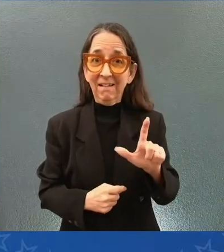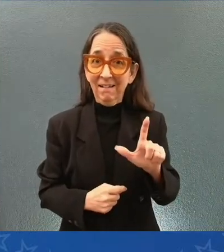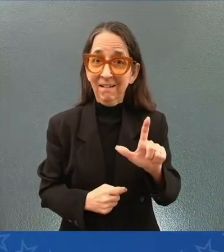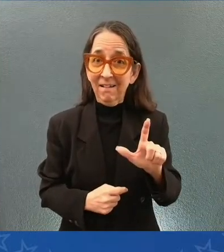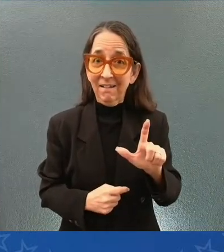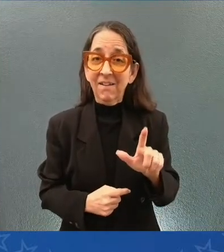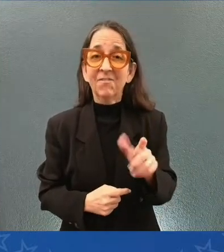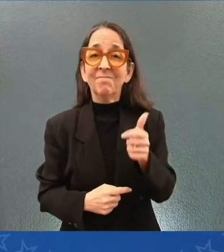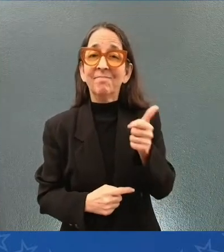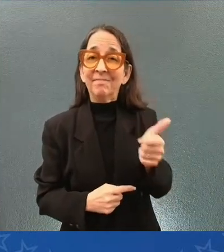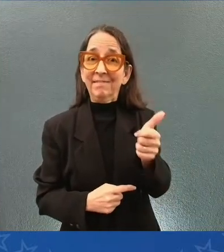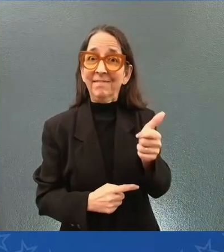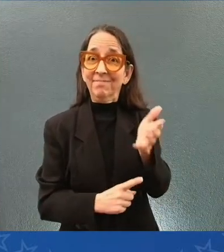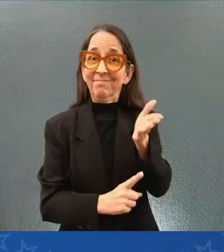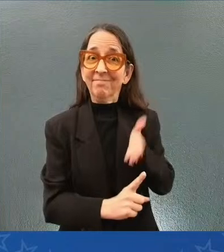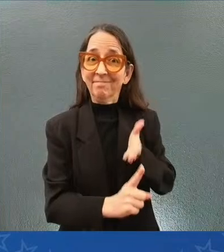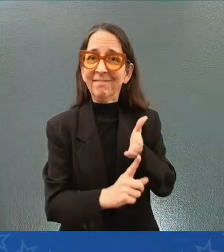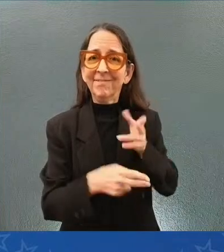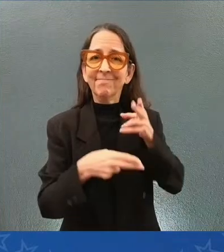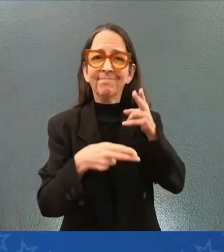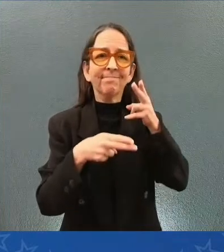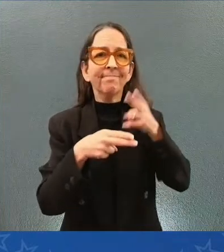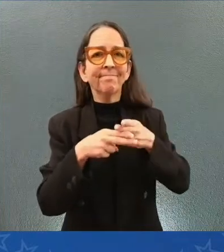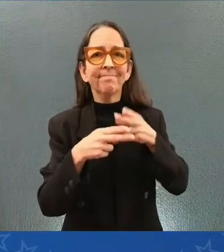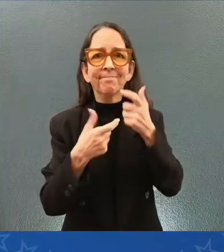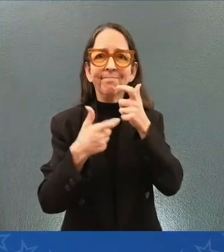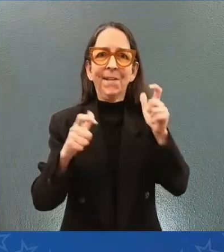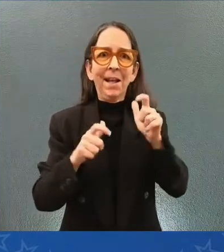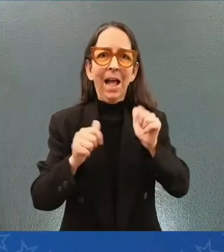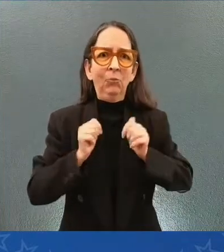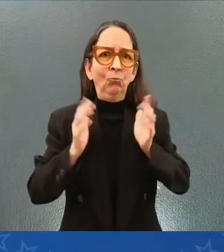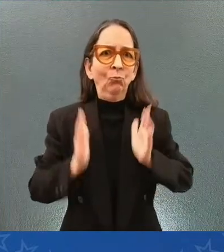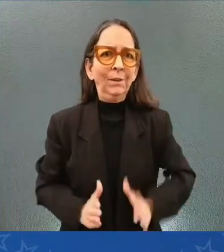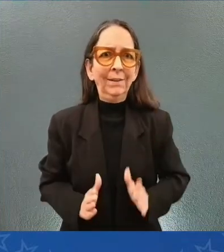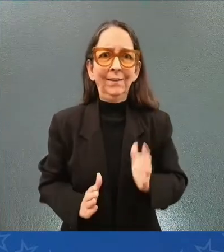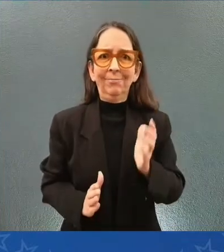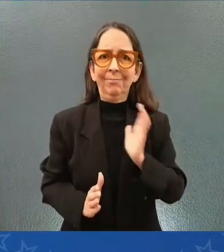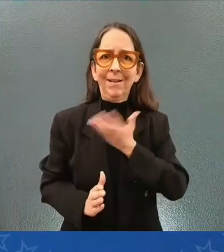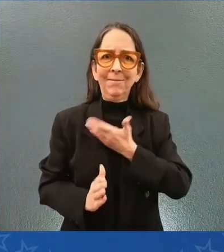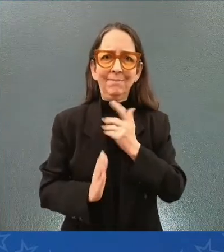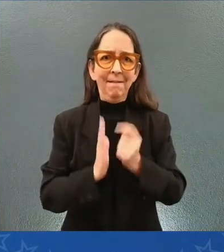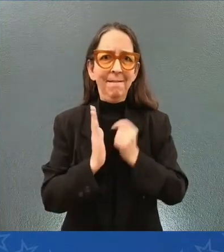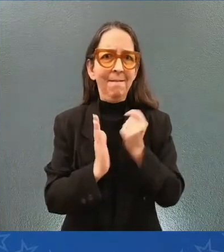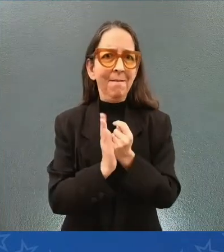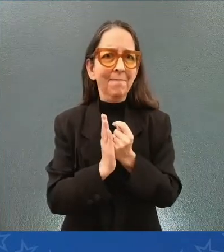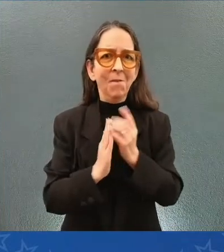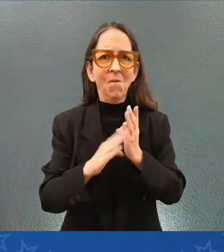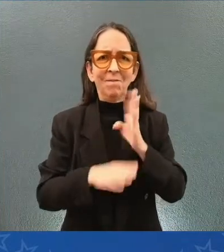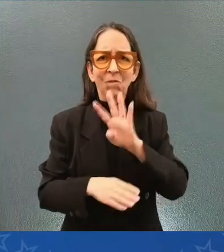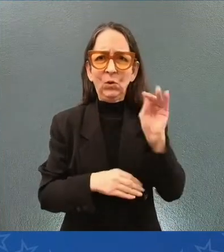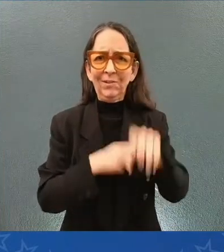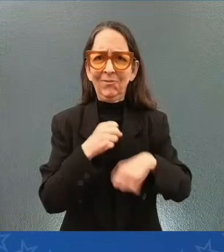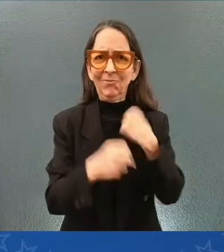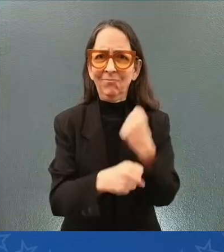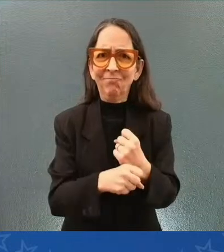one of the greatest actors of our time. Over four decades on screen and stage, his portrayals of iconic figures